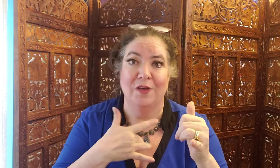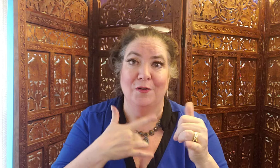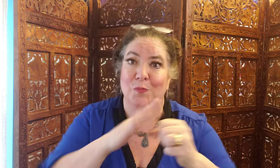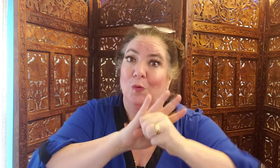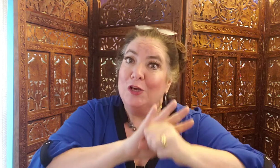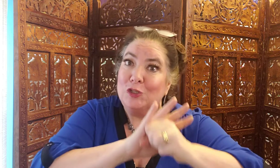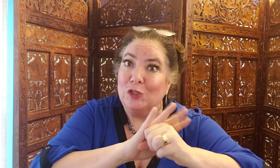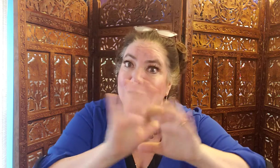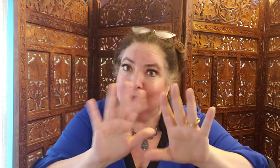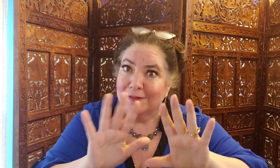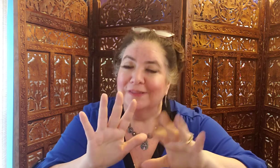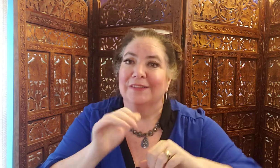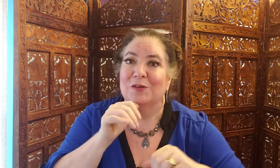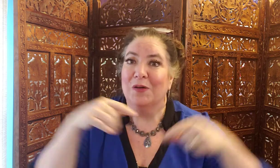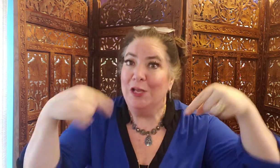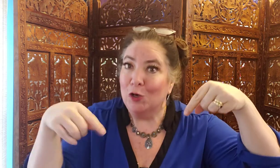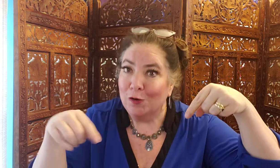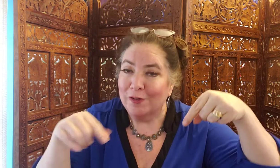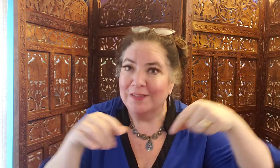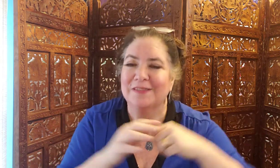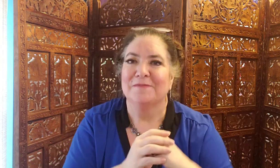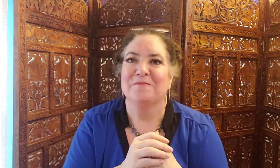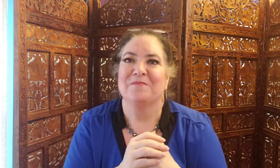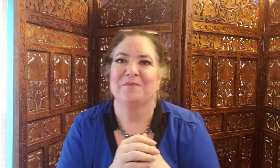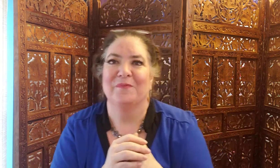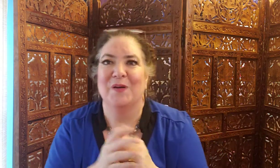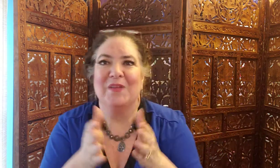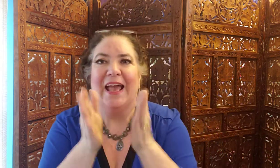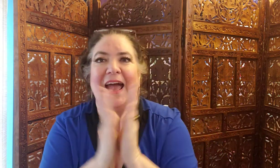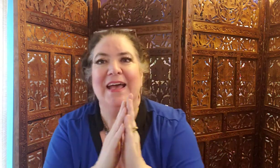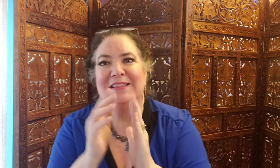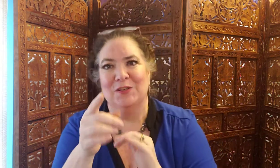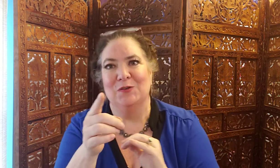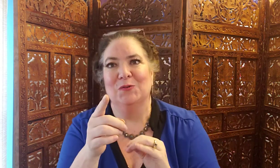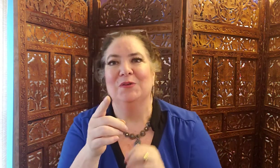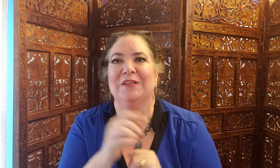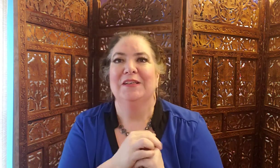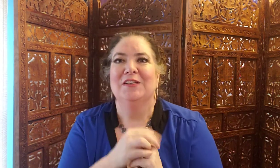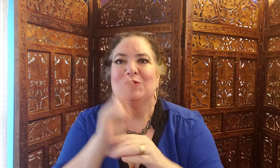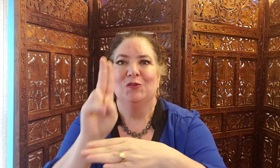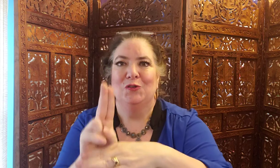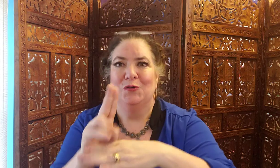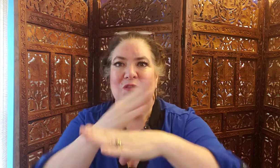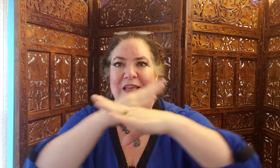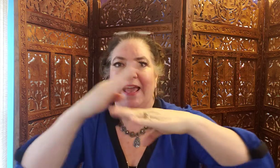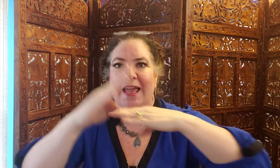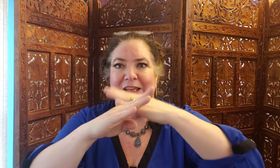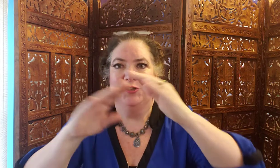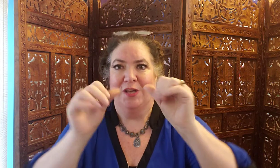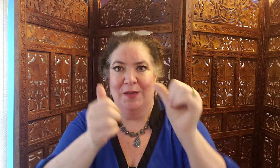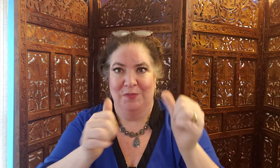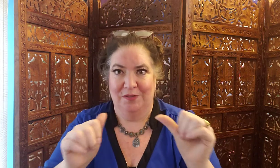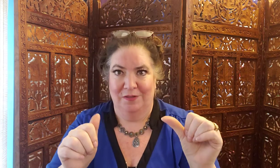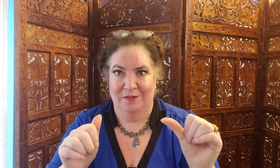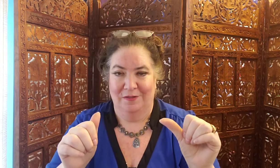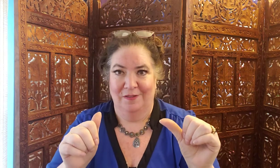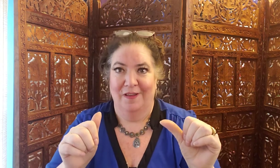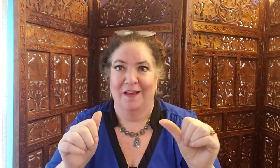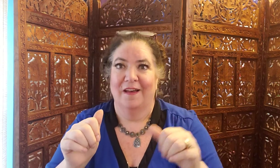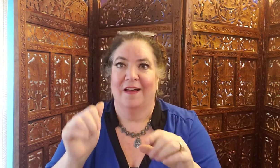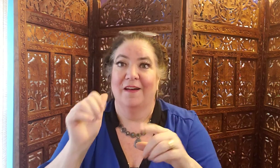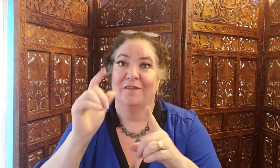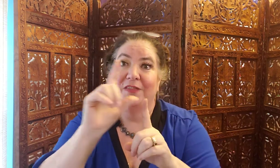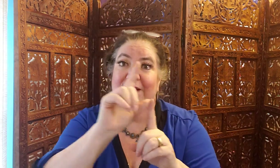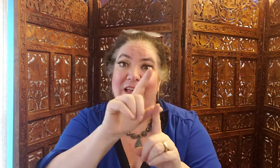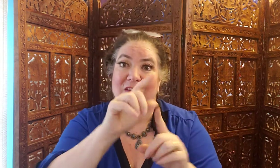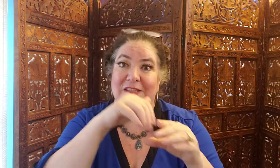feel pressured, don't get nervous. I'm going to ask you to use the hand shapes of the letters